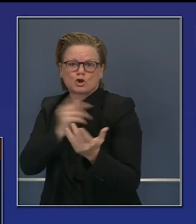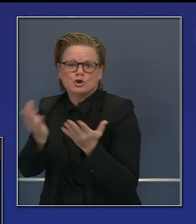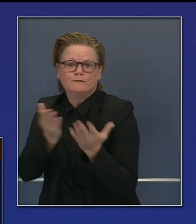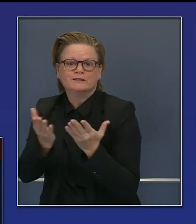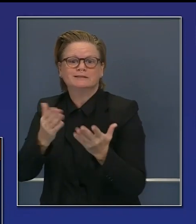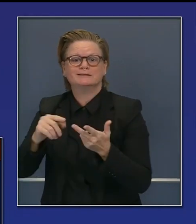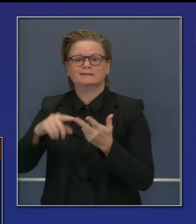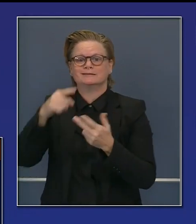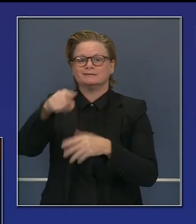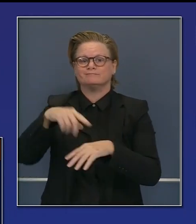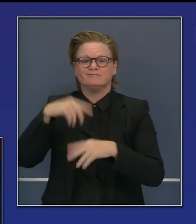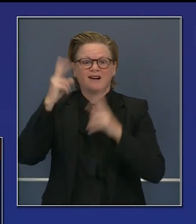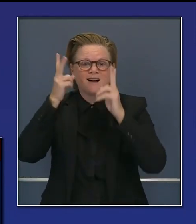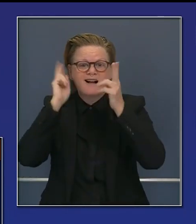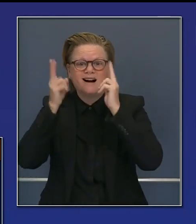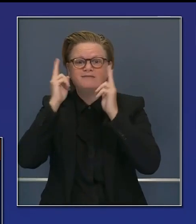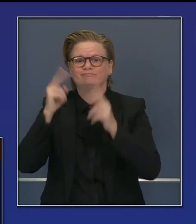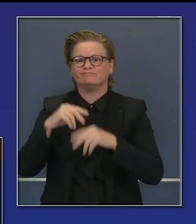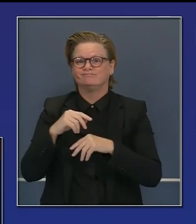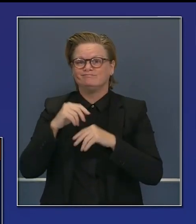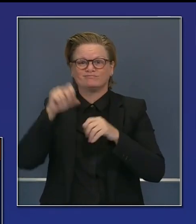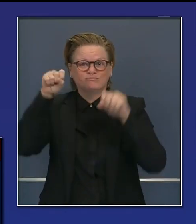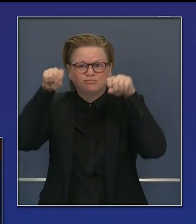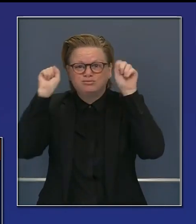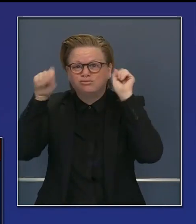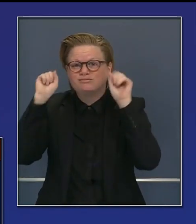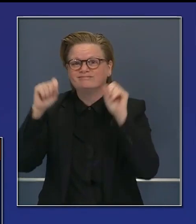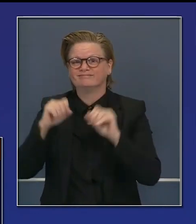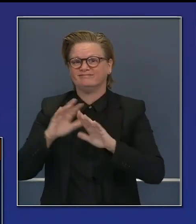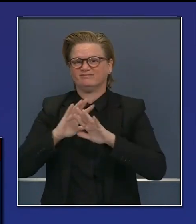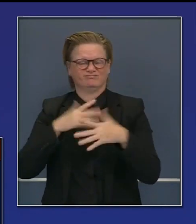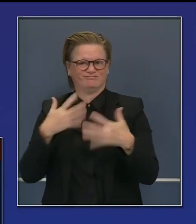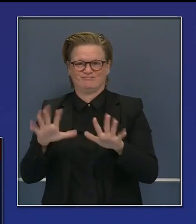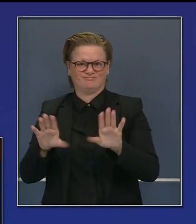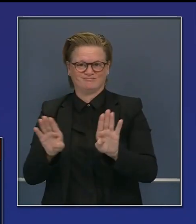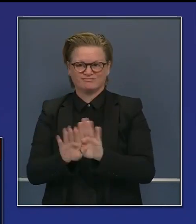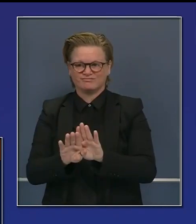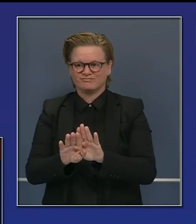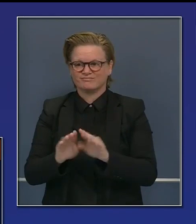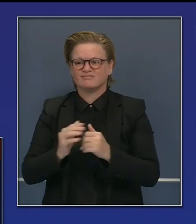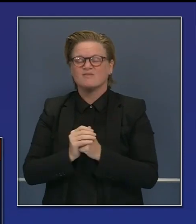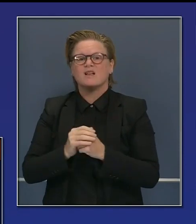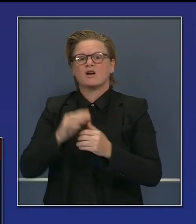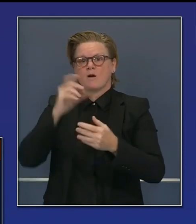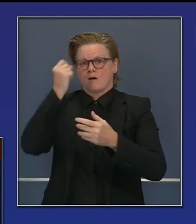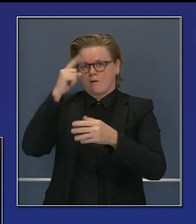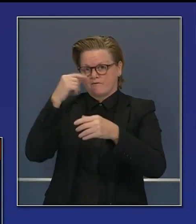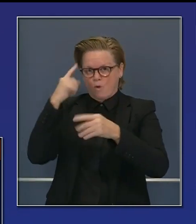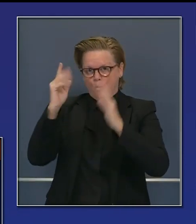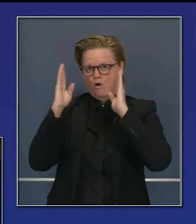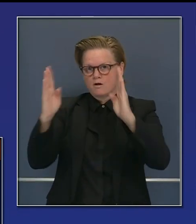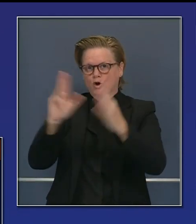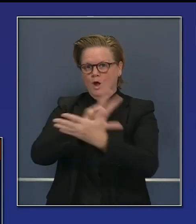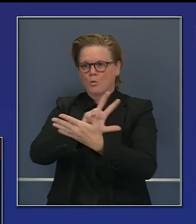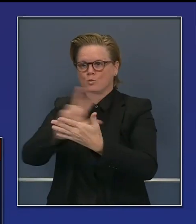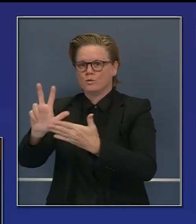BARS AND WINERIES, PERSONAL SERVICES, HAIR SALONS, AND THE LIKE WILL BE TEMPORARILY CLOSED FOR THE THREE-WEEK PERIOD.